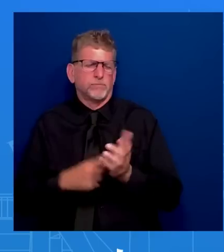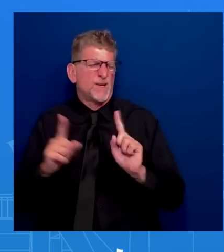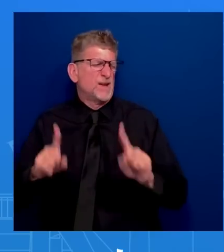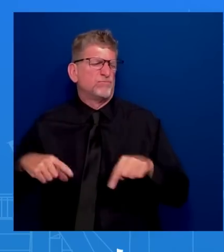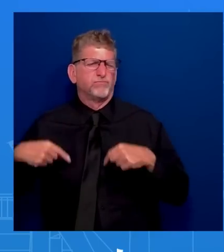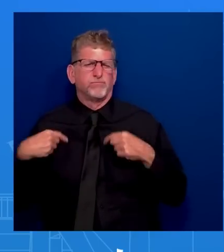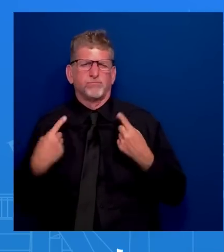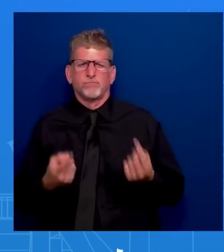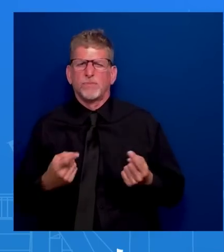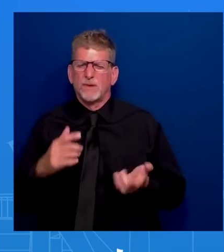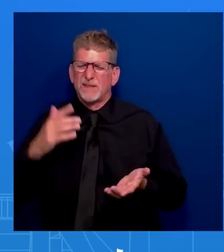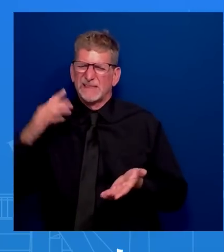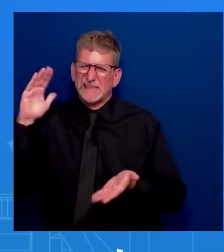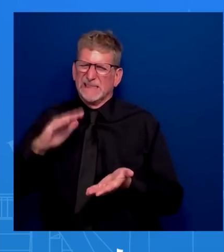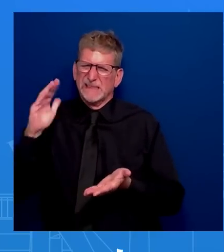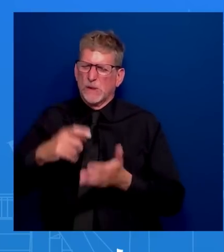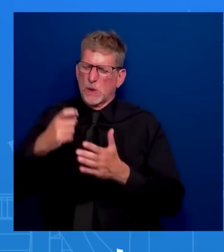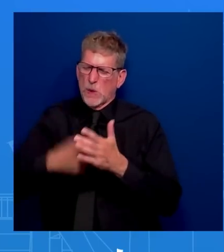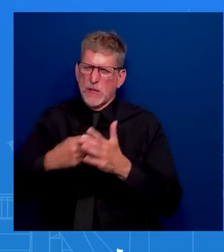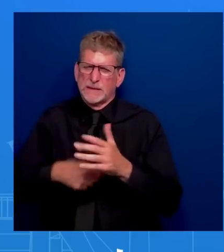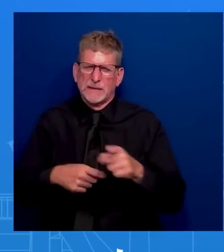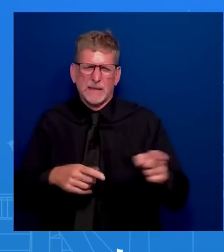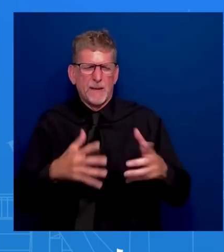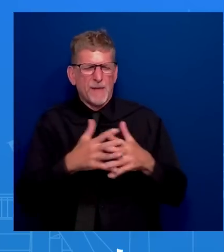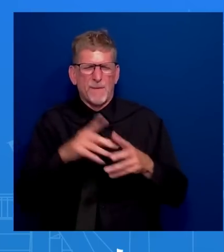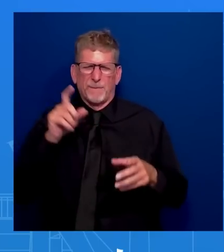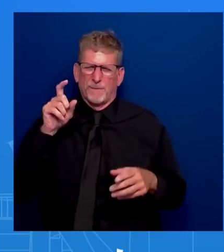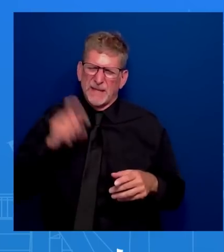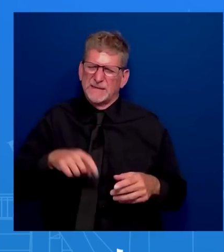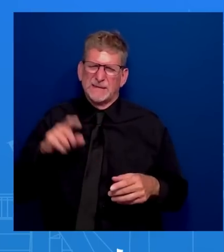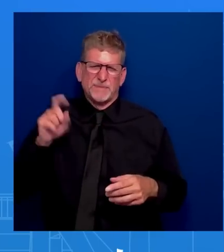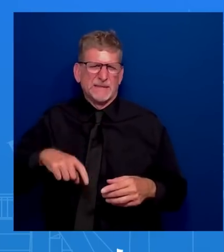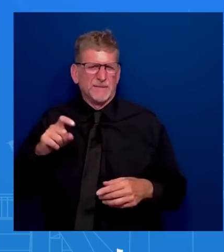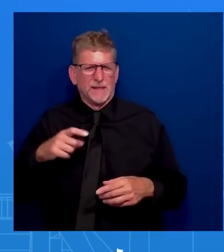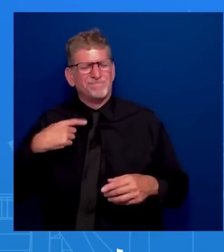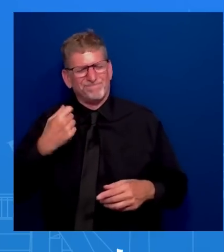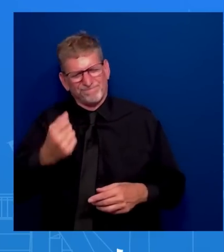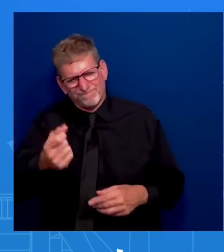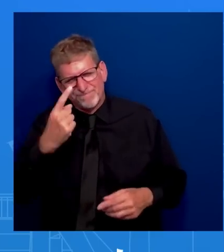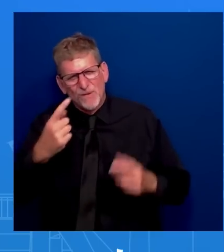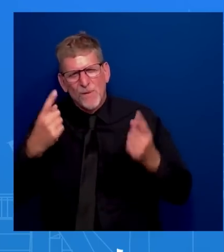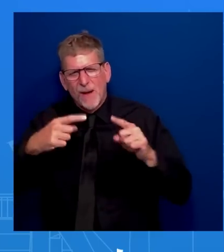The President personally understands what's happening around the kitchen table and the conversations that people are having --